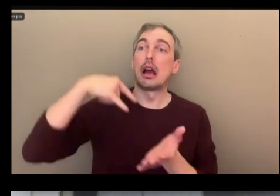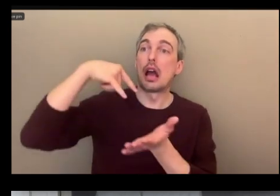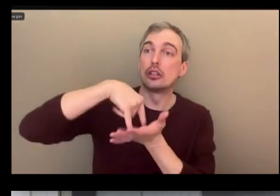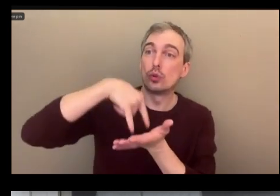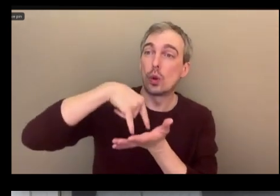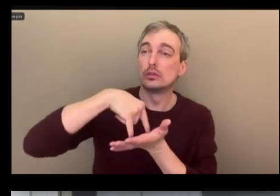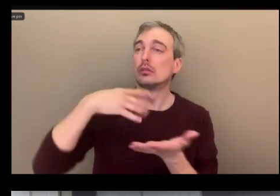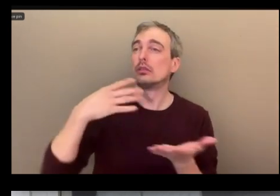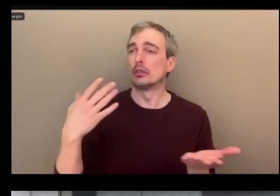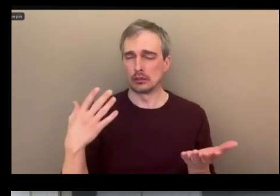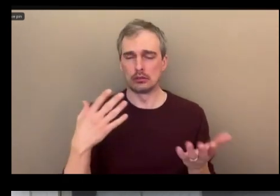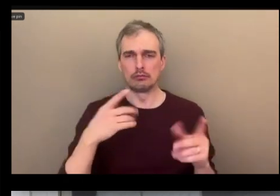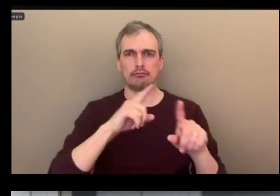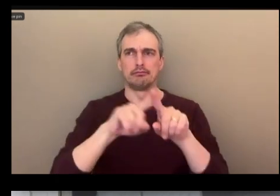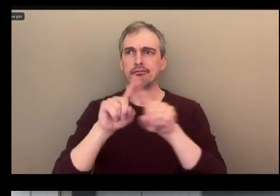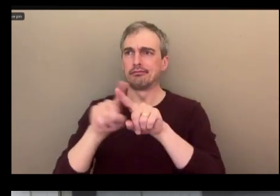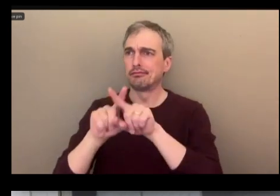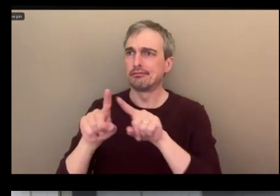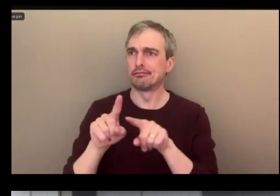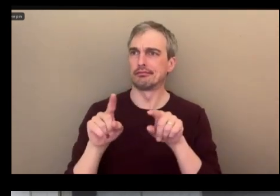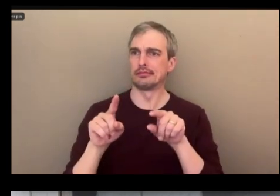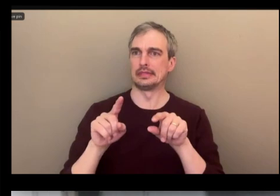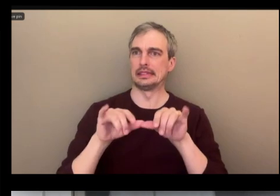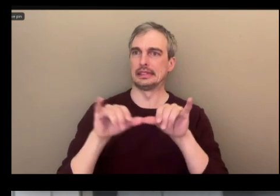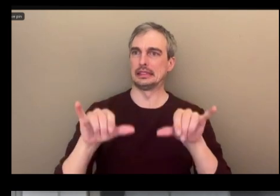We're looking at all those different things. Because there's different experiences with all of those.